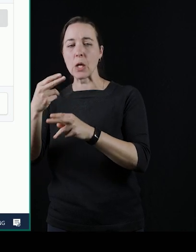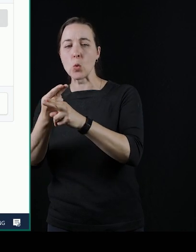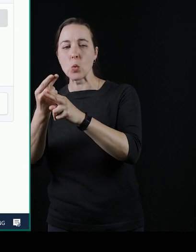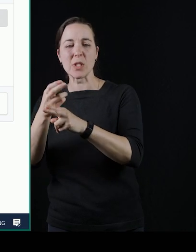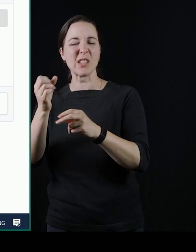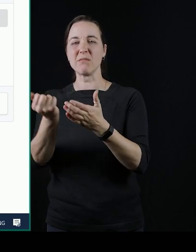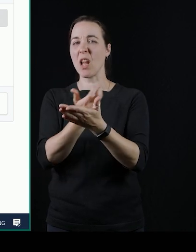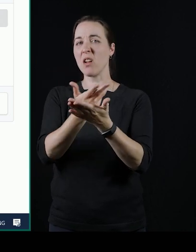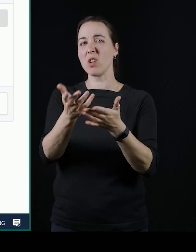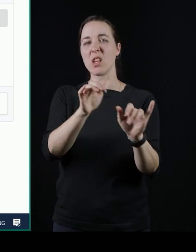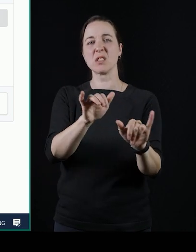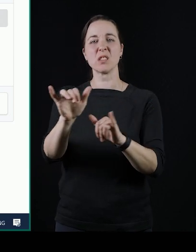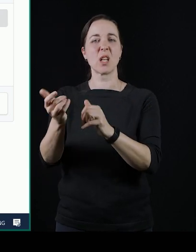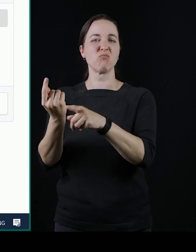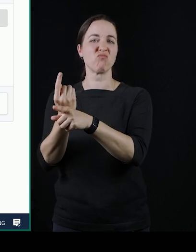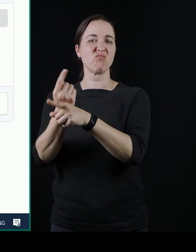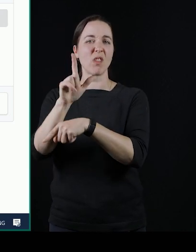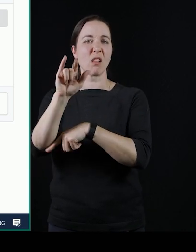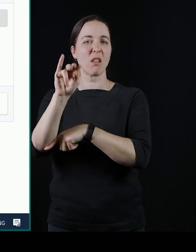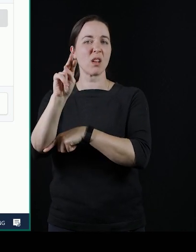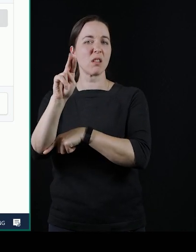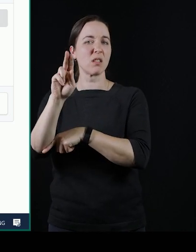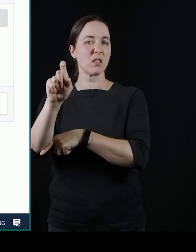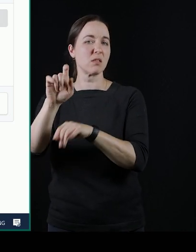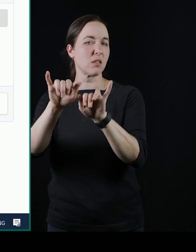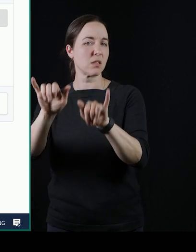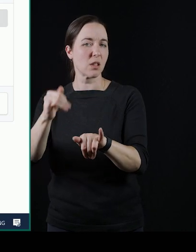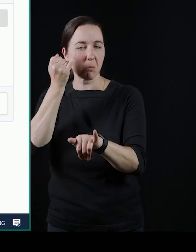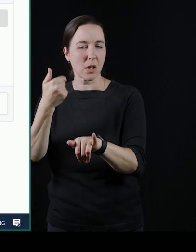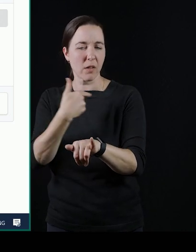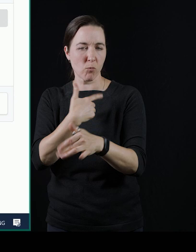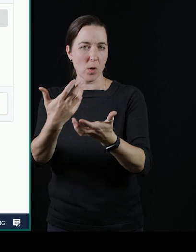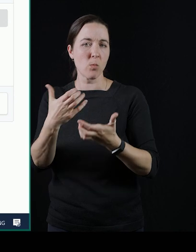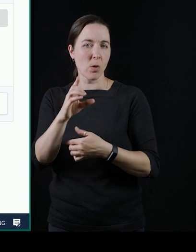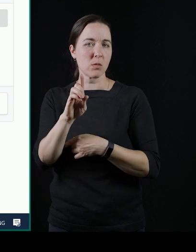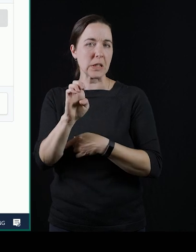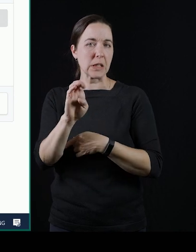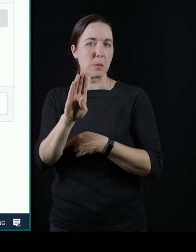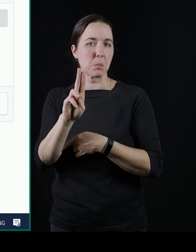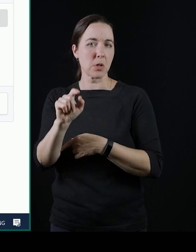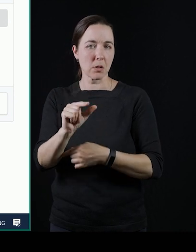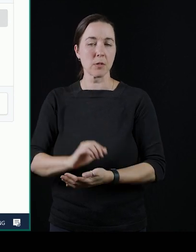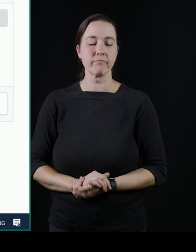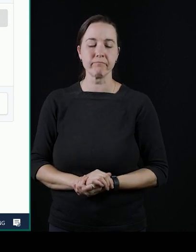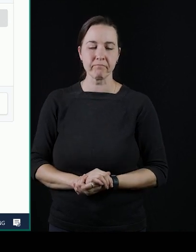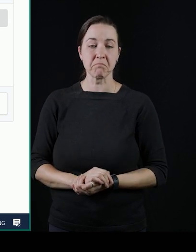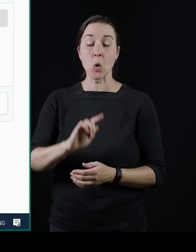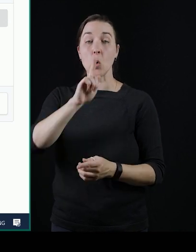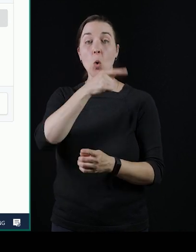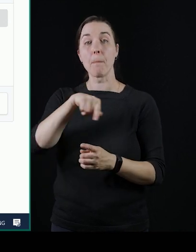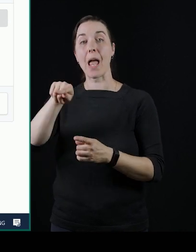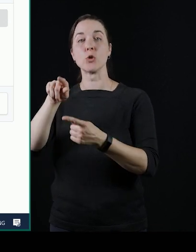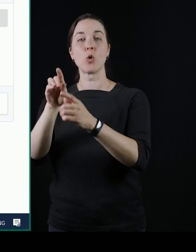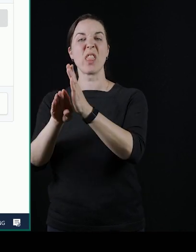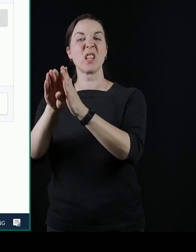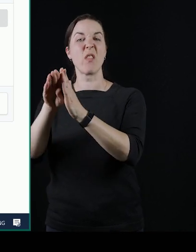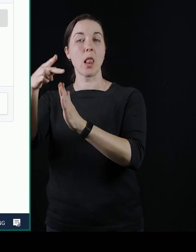We can see here, the logs, everything, the OpenArena server sends us. We can run a pop command to see our CPU usage.